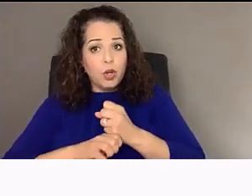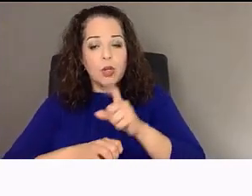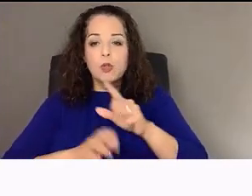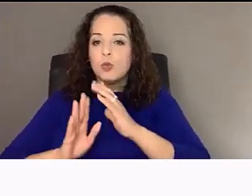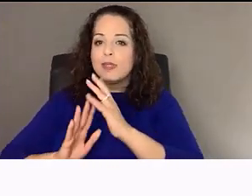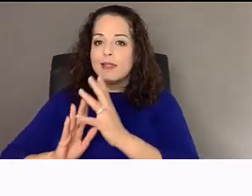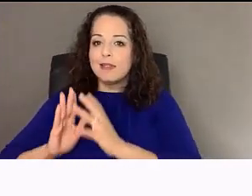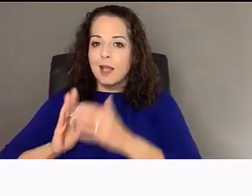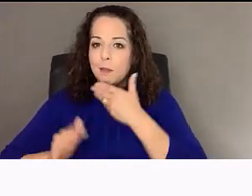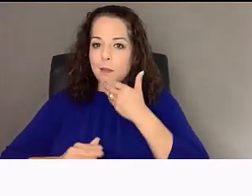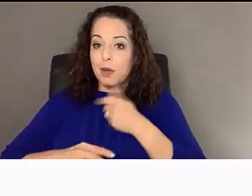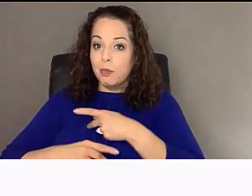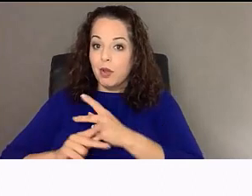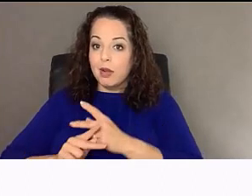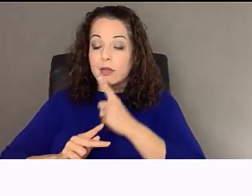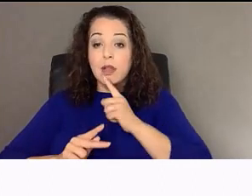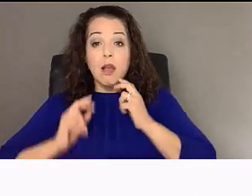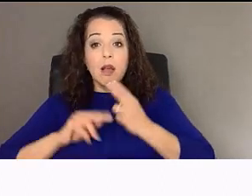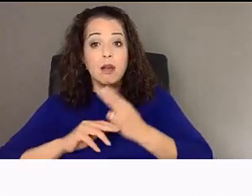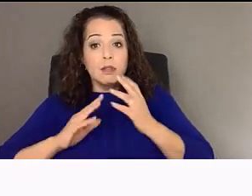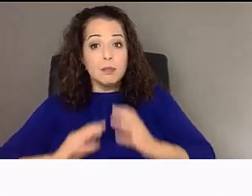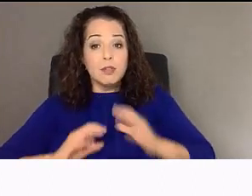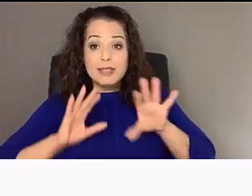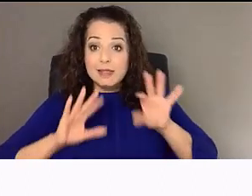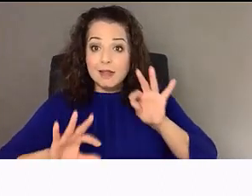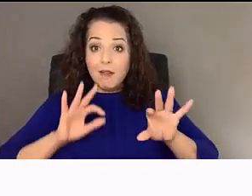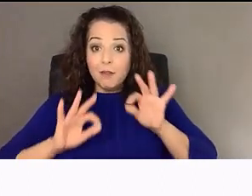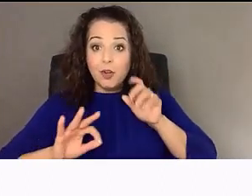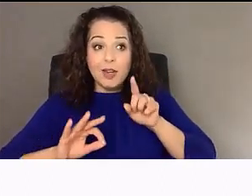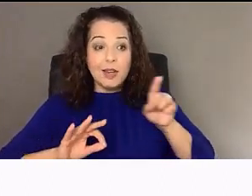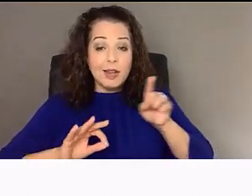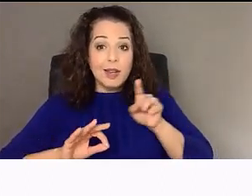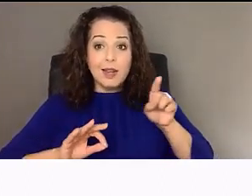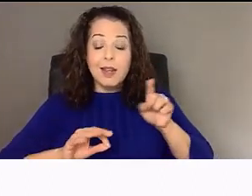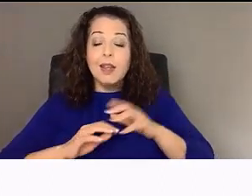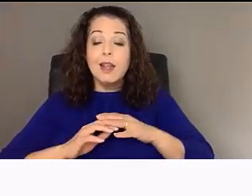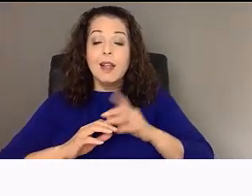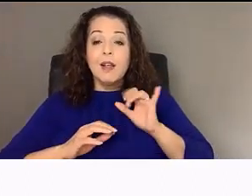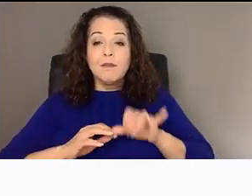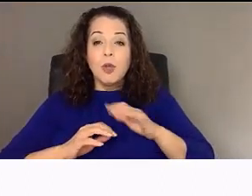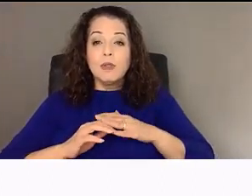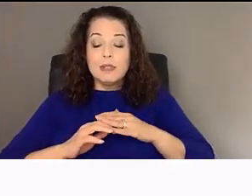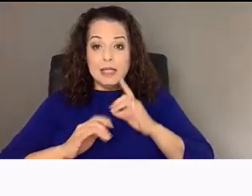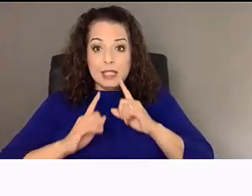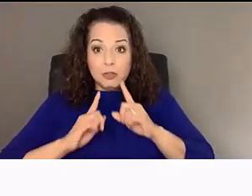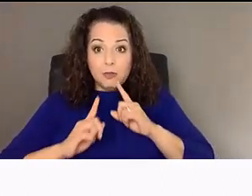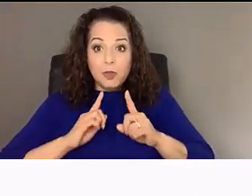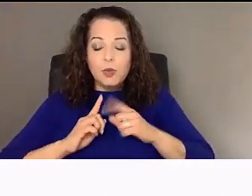Customer discovery interviews, which we promote in Phase 2 of our training program in particular, is focused on that.